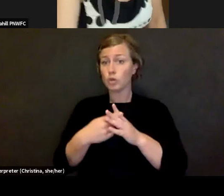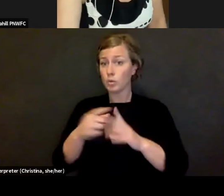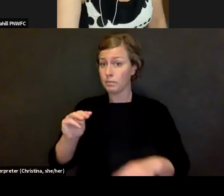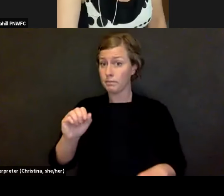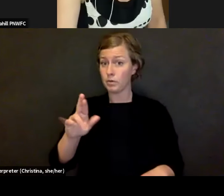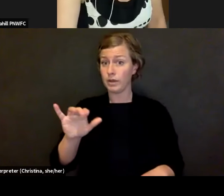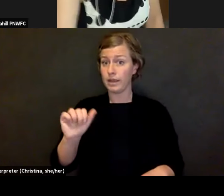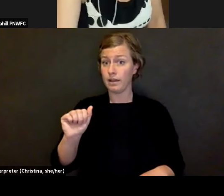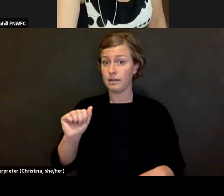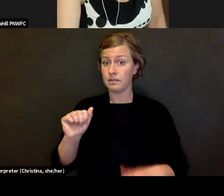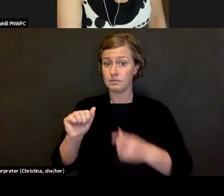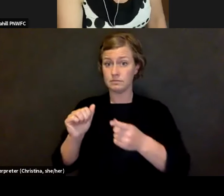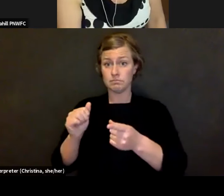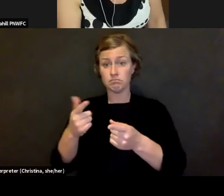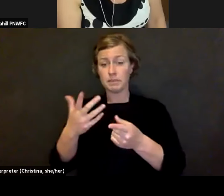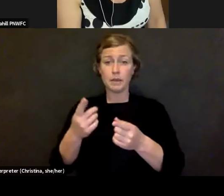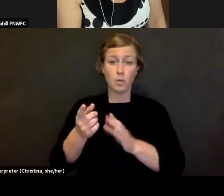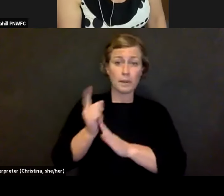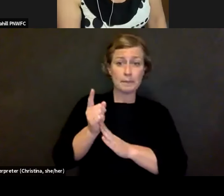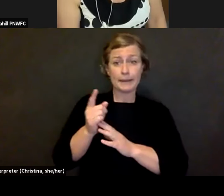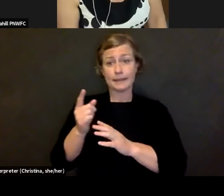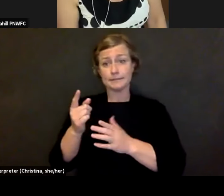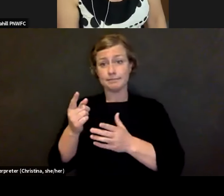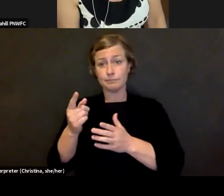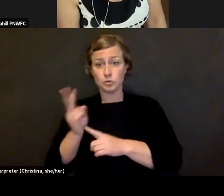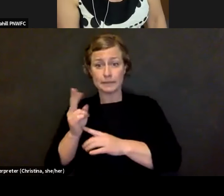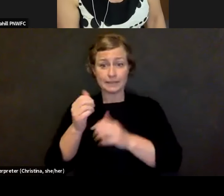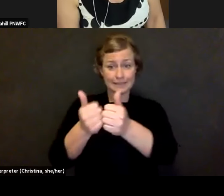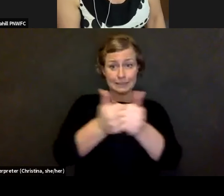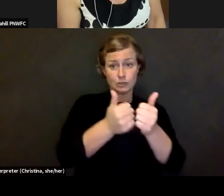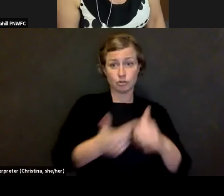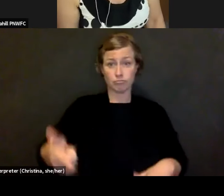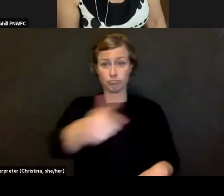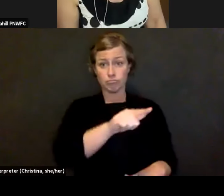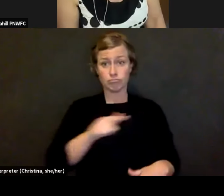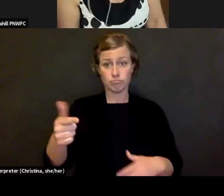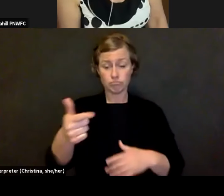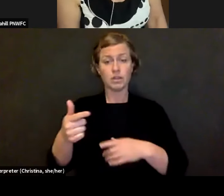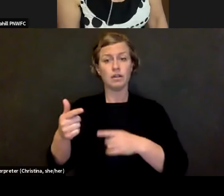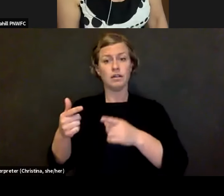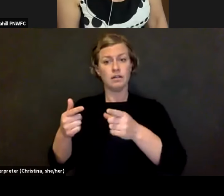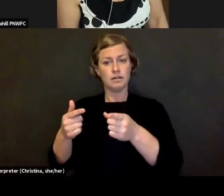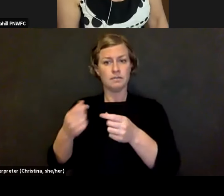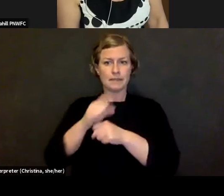a number of times over the past hour but I want to make sure that there's no confusion on that. So Maria, you